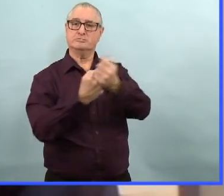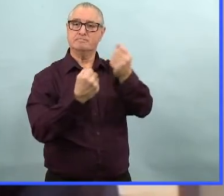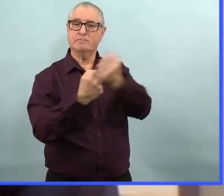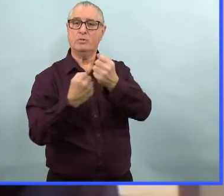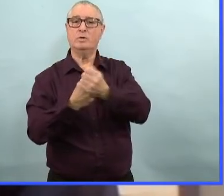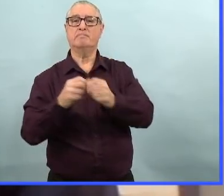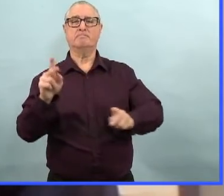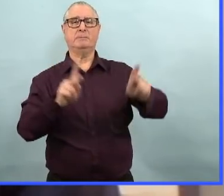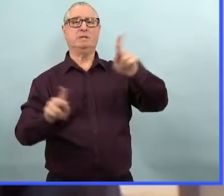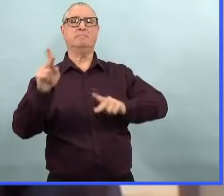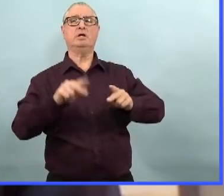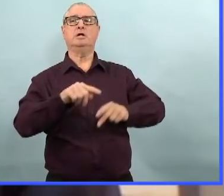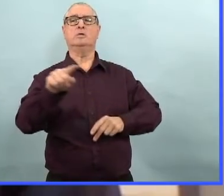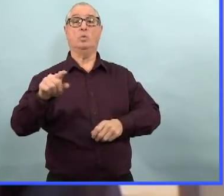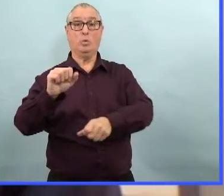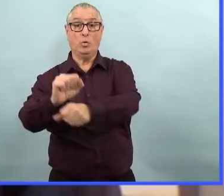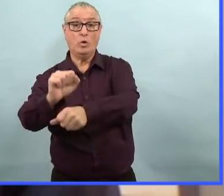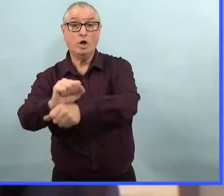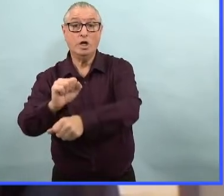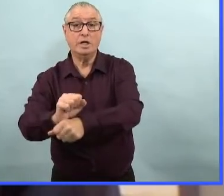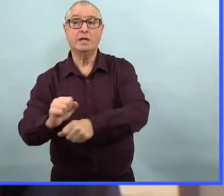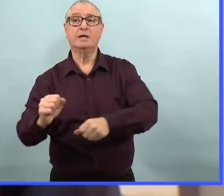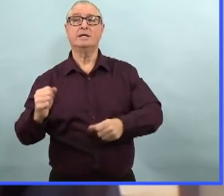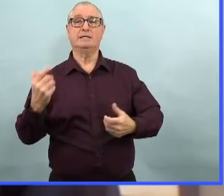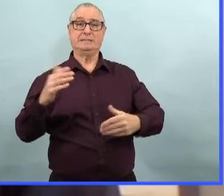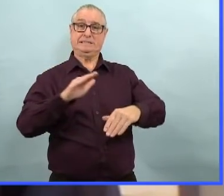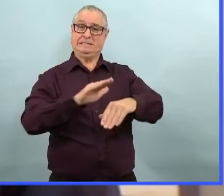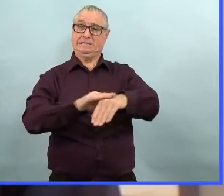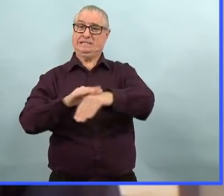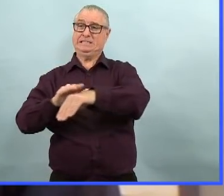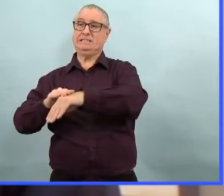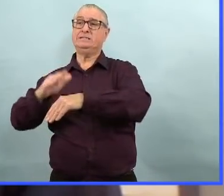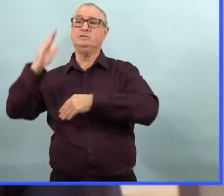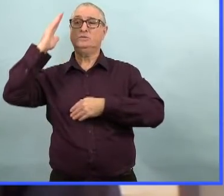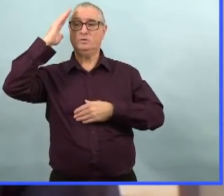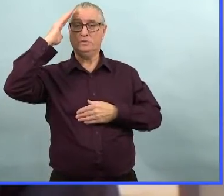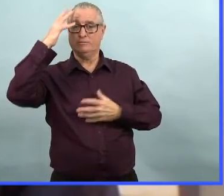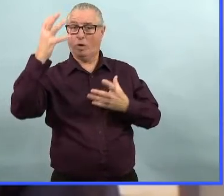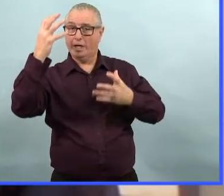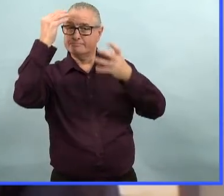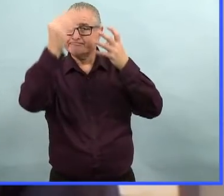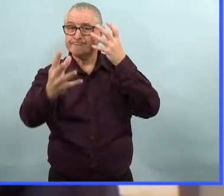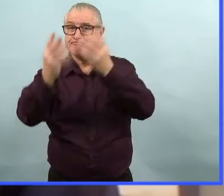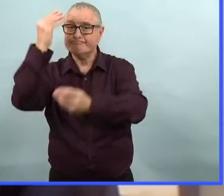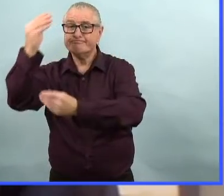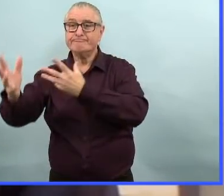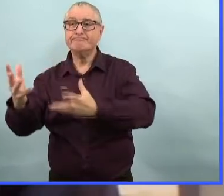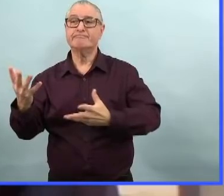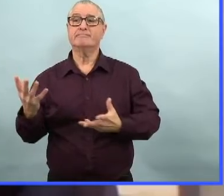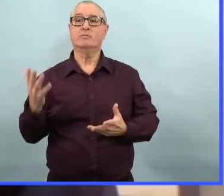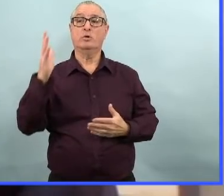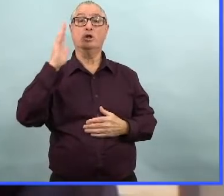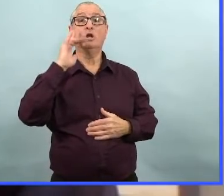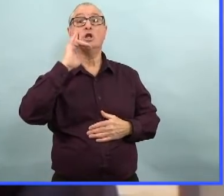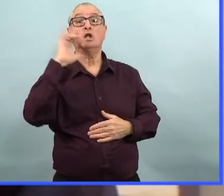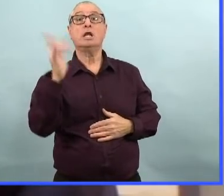for things but but like i said we we can we we have to deal with uh with the the variant